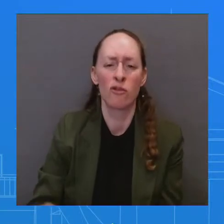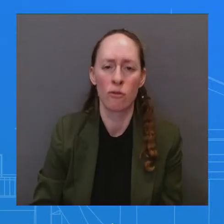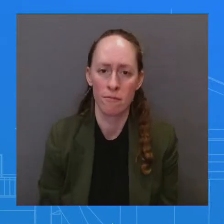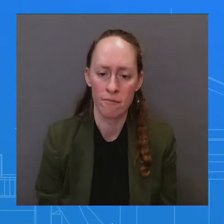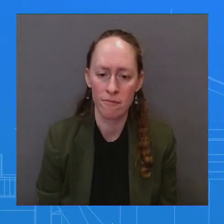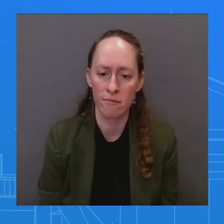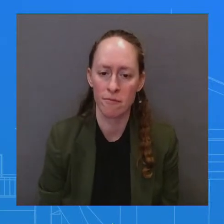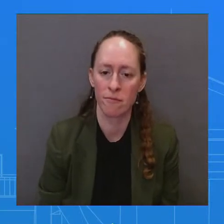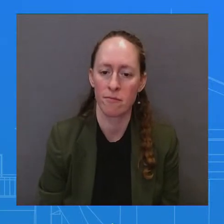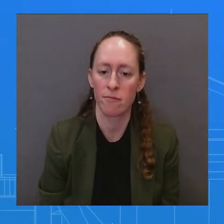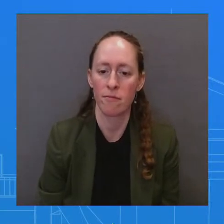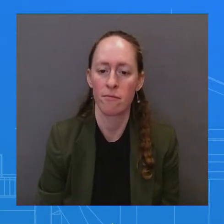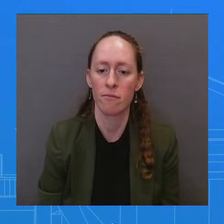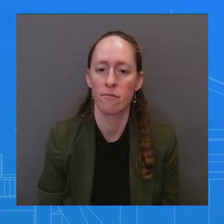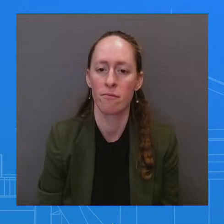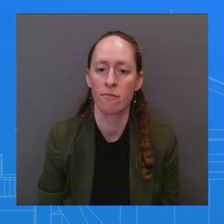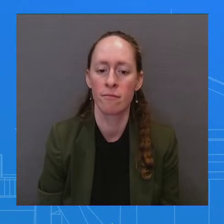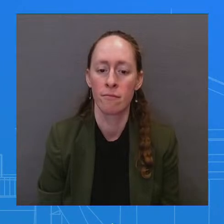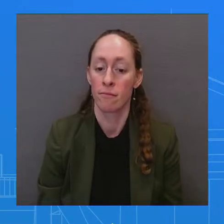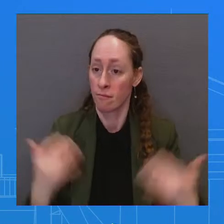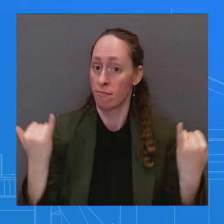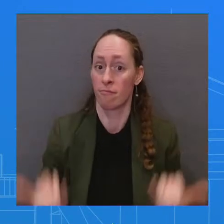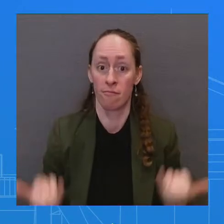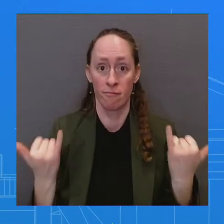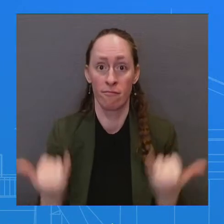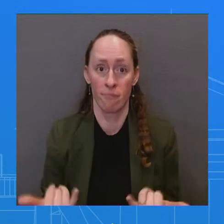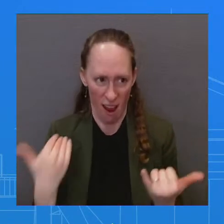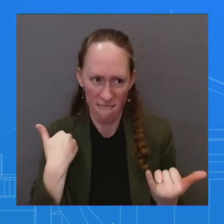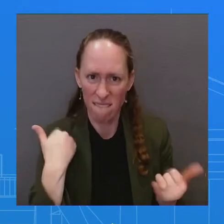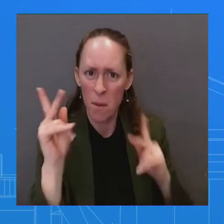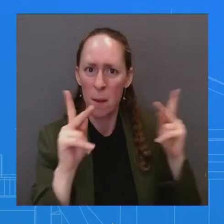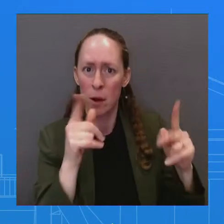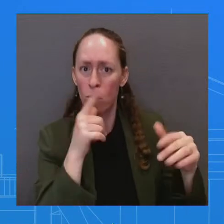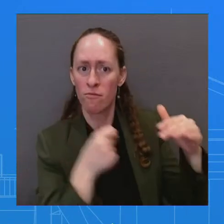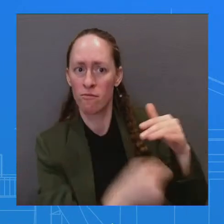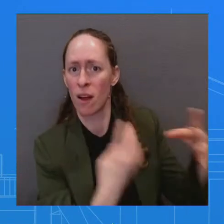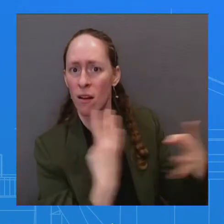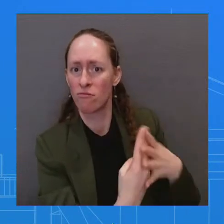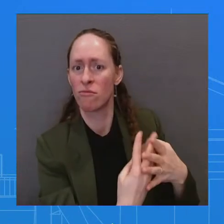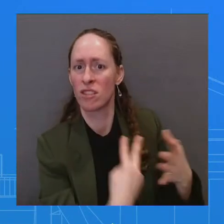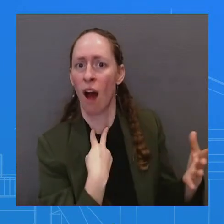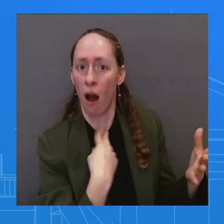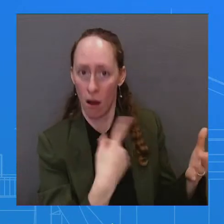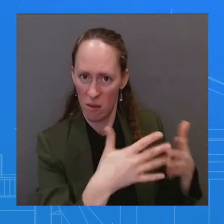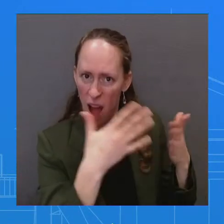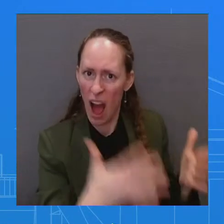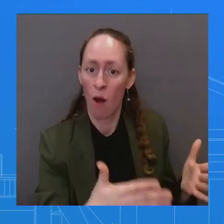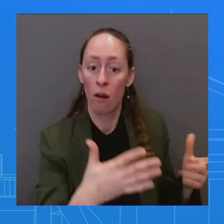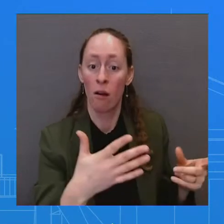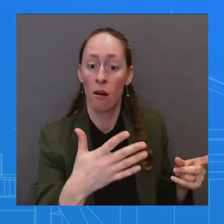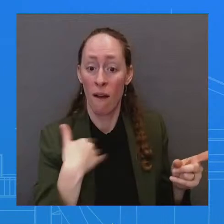by Hamas or with one of these other terrorist groups? Mr. Kirby: No. The Press: And, you know, all along, you've been very clear about concerns